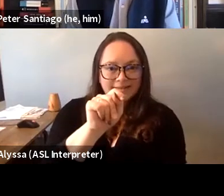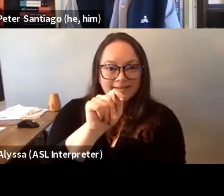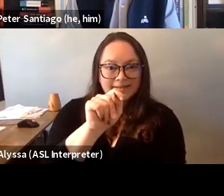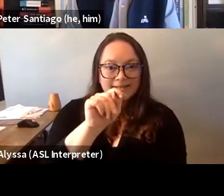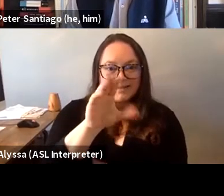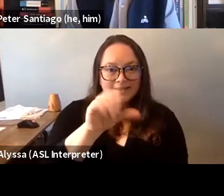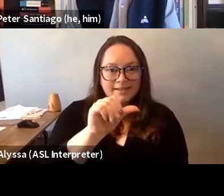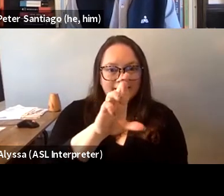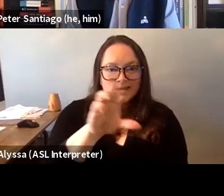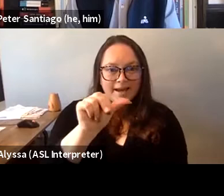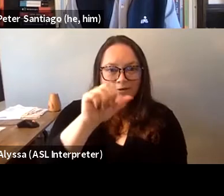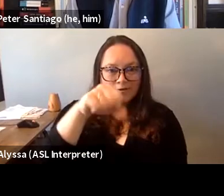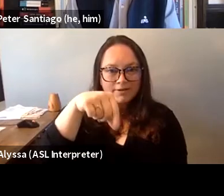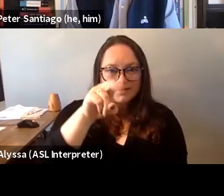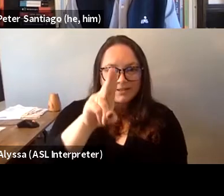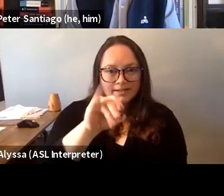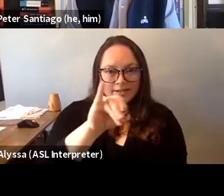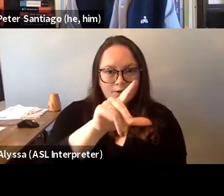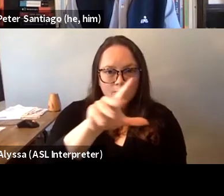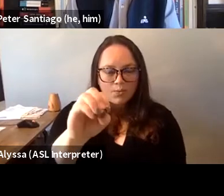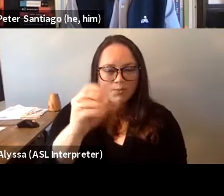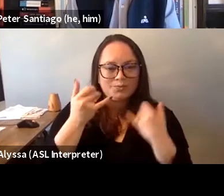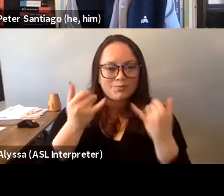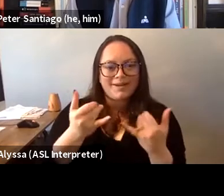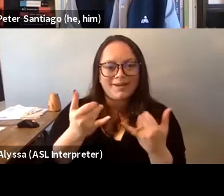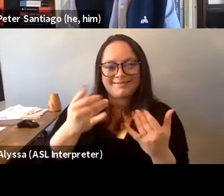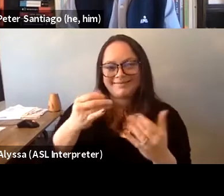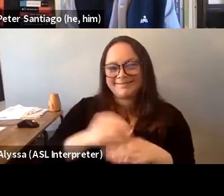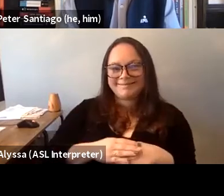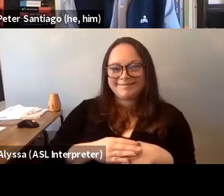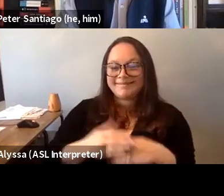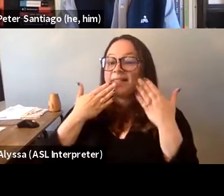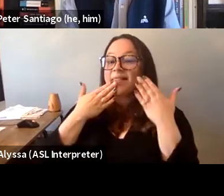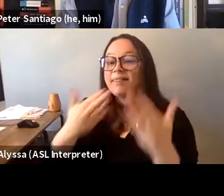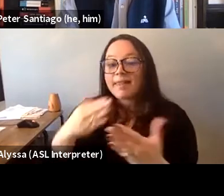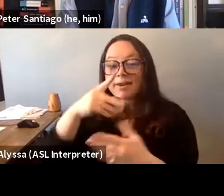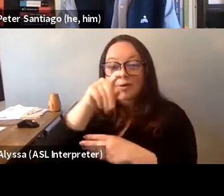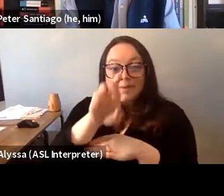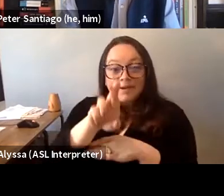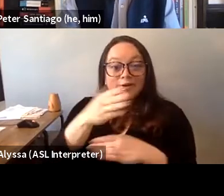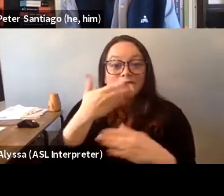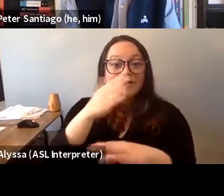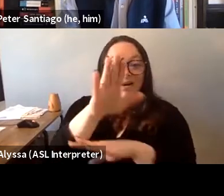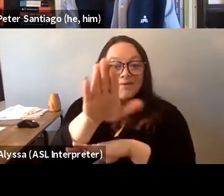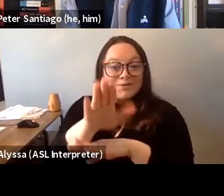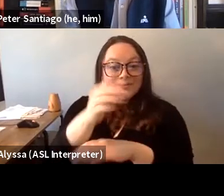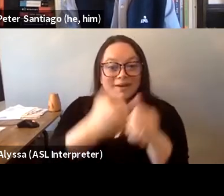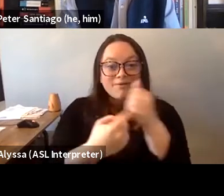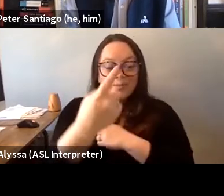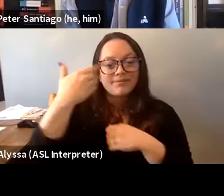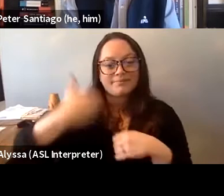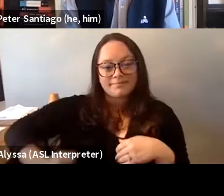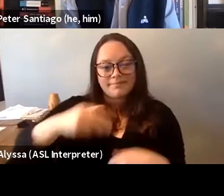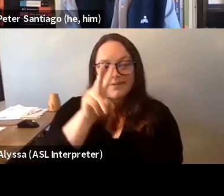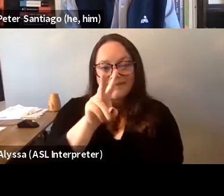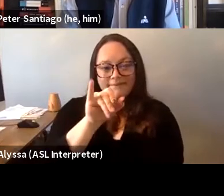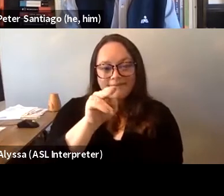thank thank you. Thank you, Peter. Thank you, Peter. Hello, good afternoon everybody. My name is Vincent Carrasquillo. I'm a